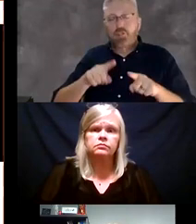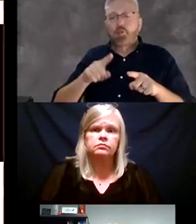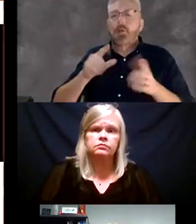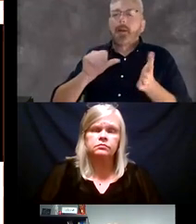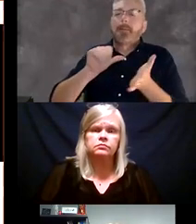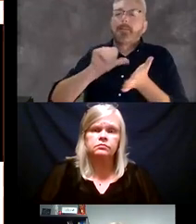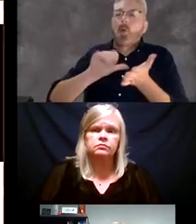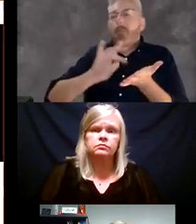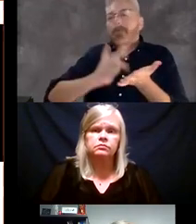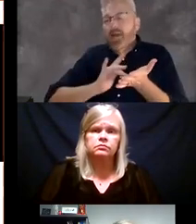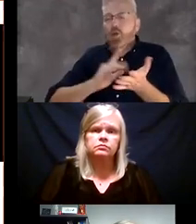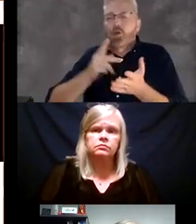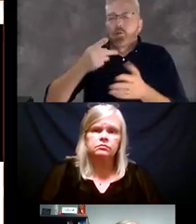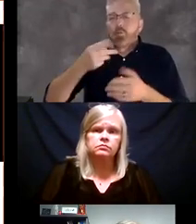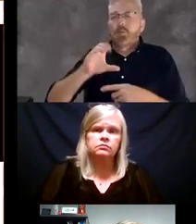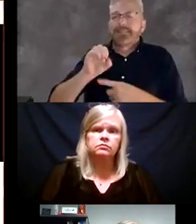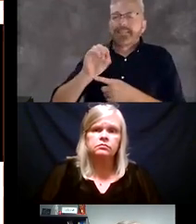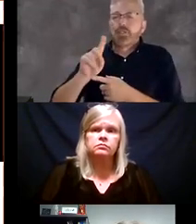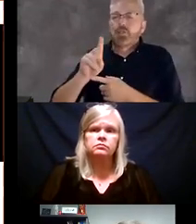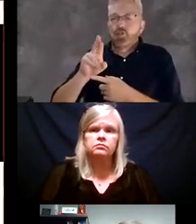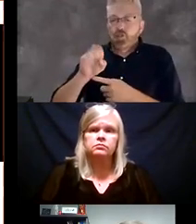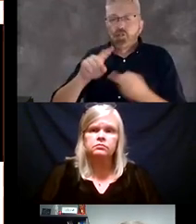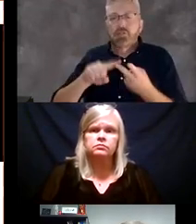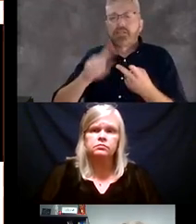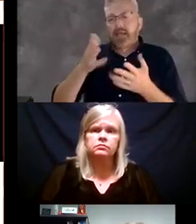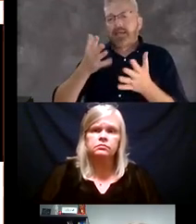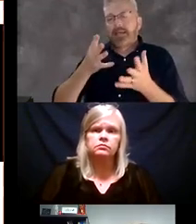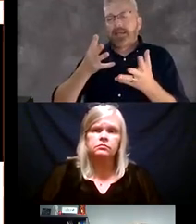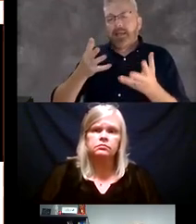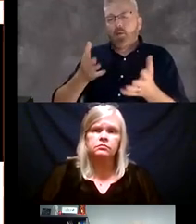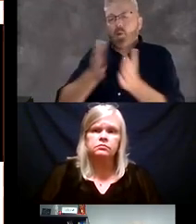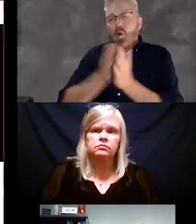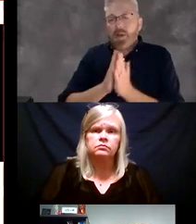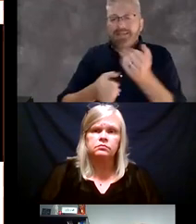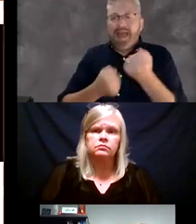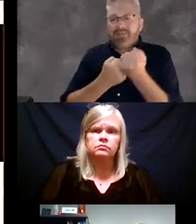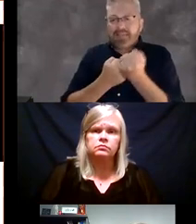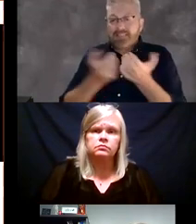CONSENT TO ADVOCACY SERVICES. WE WILL TALK ABOUT ADVOCACY